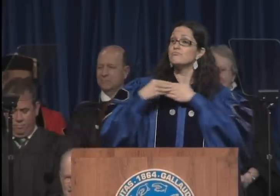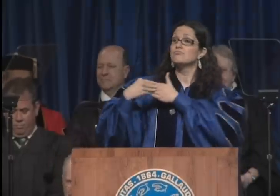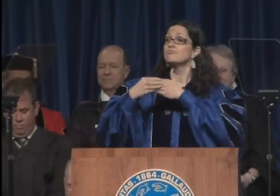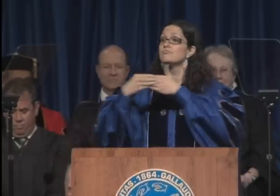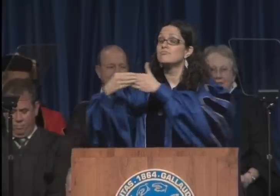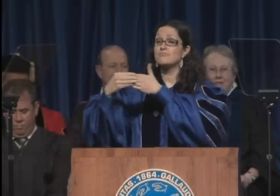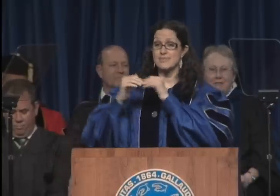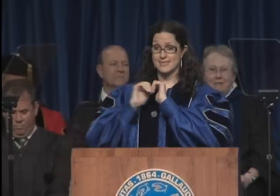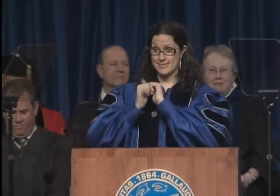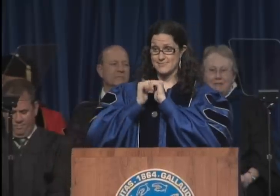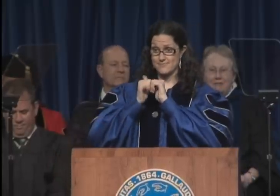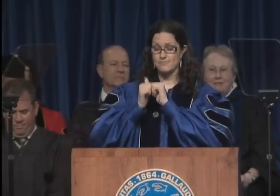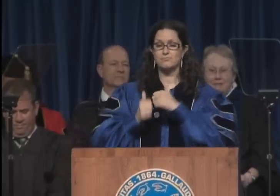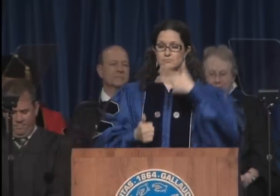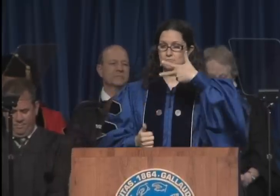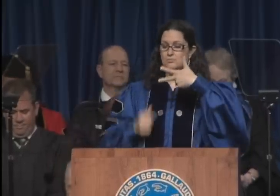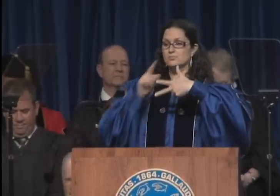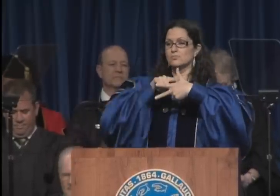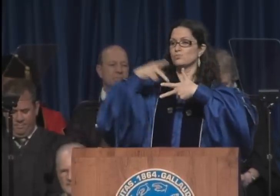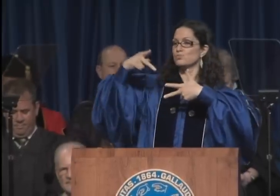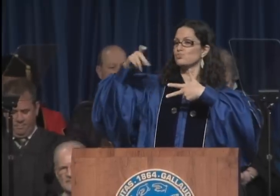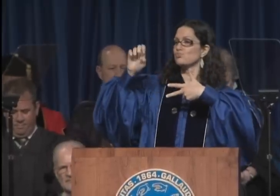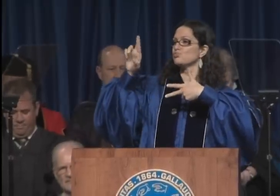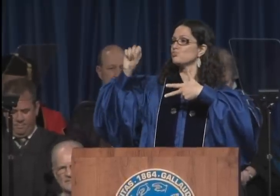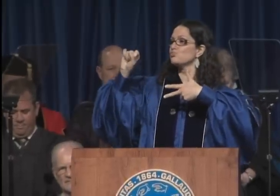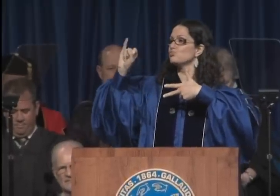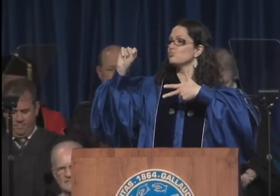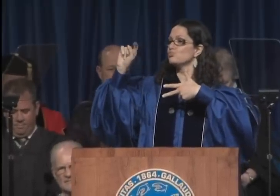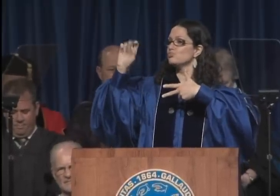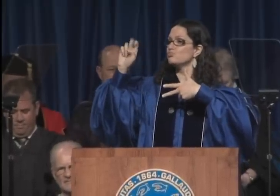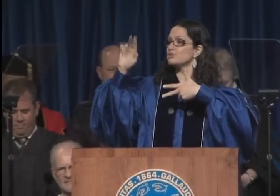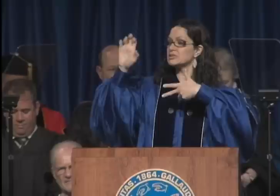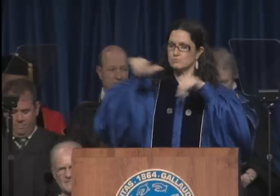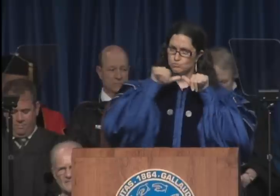There are three important words that have guided my professional and personal life.